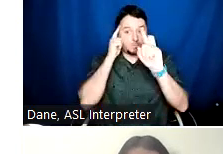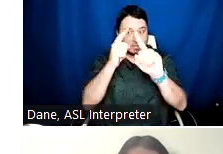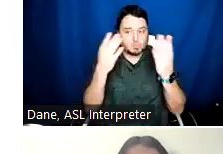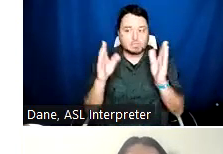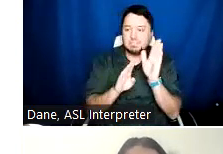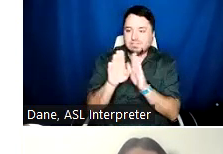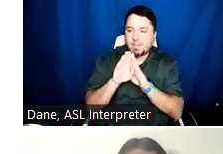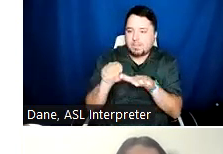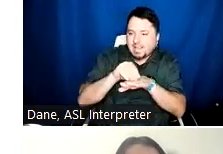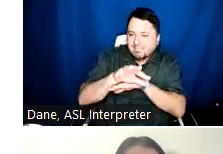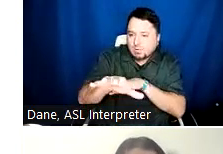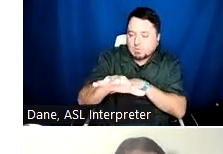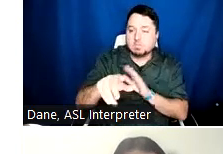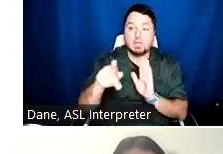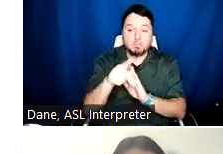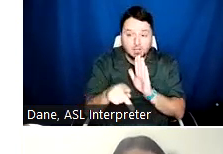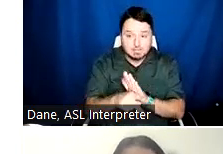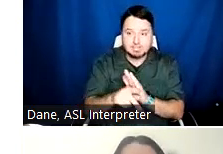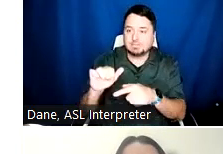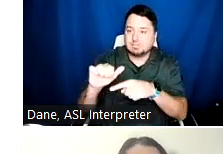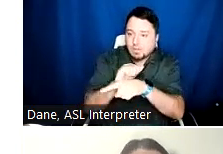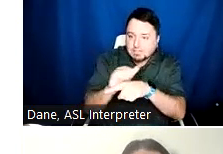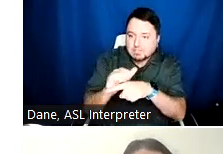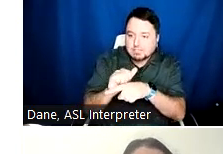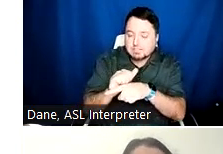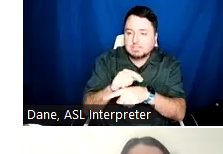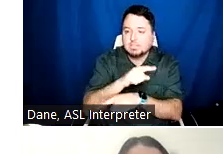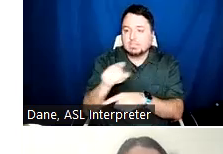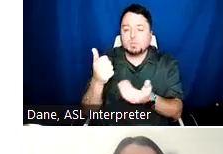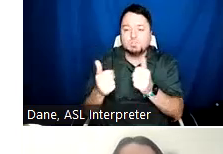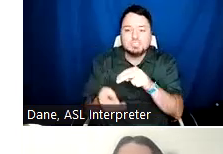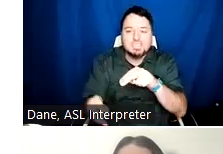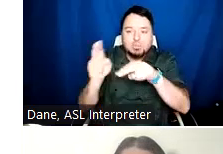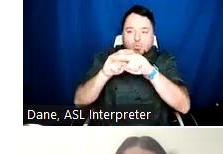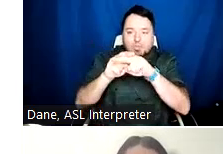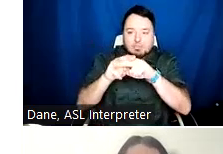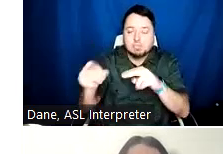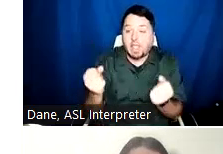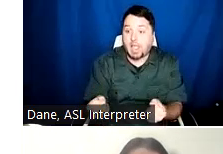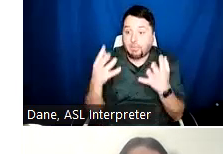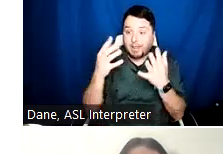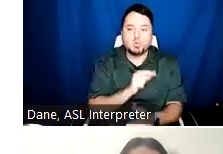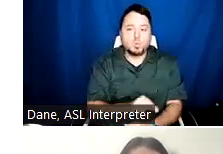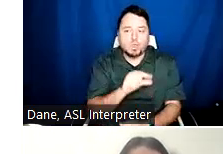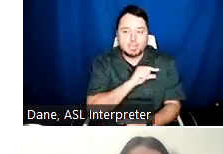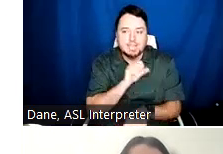influence policies and practices that increase the number and quality of employment opportunities